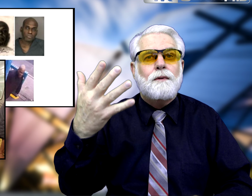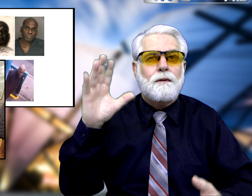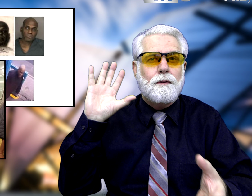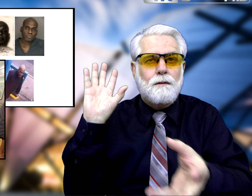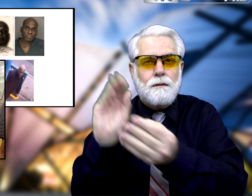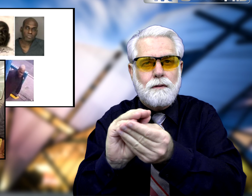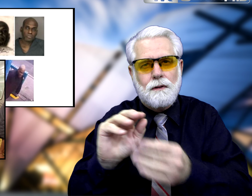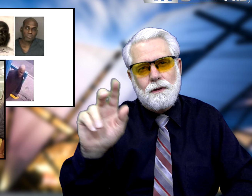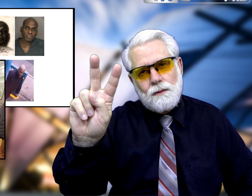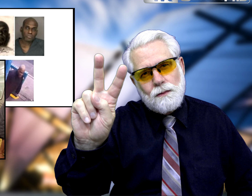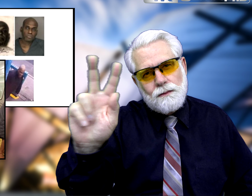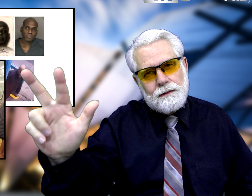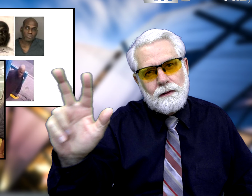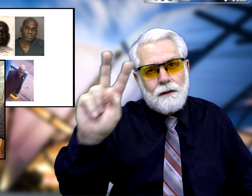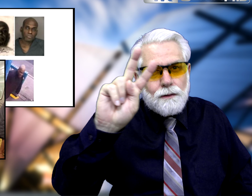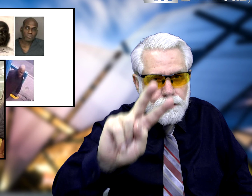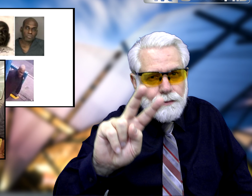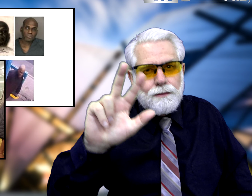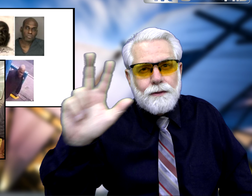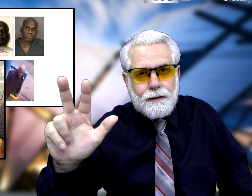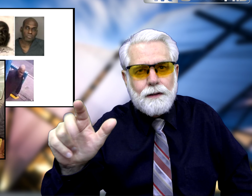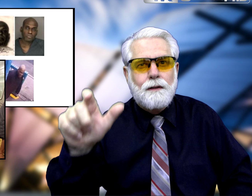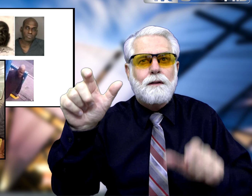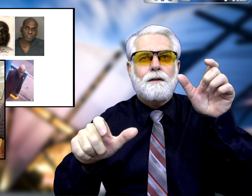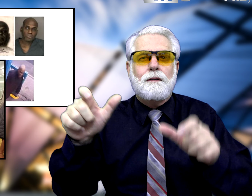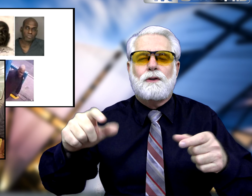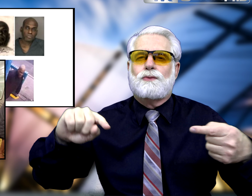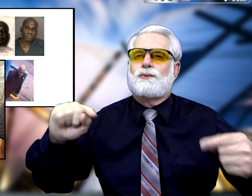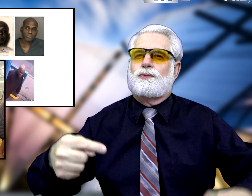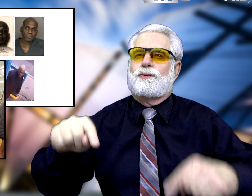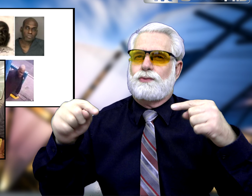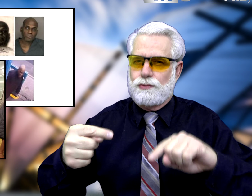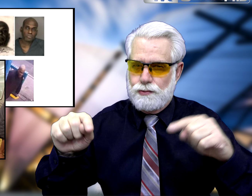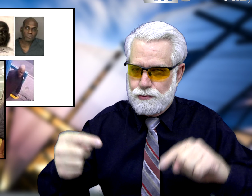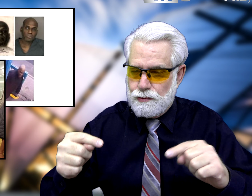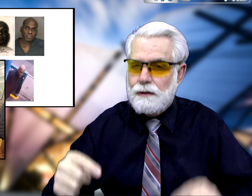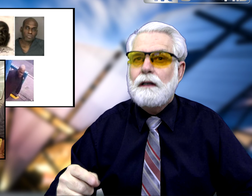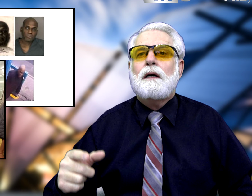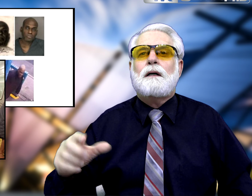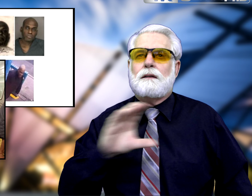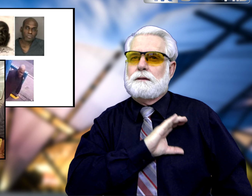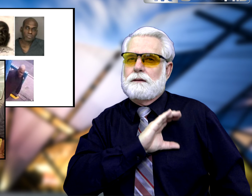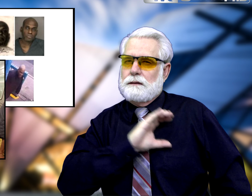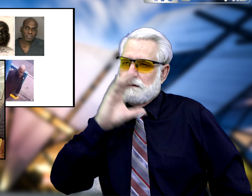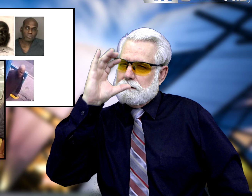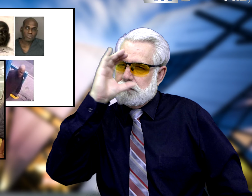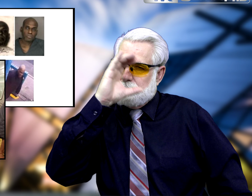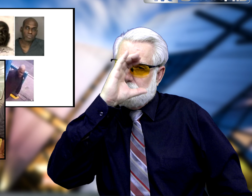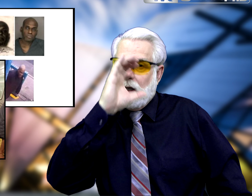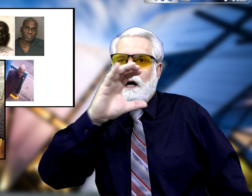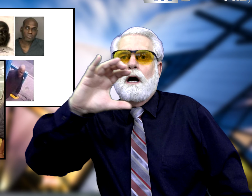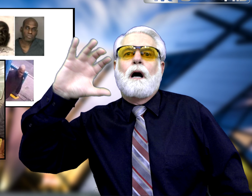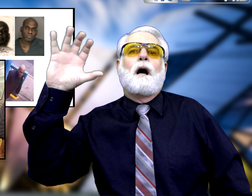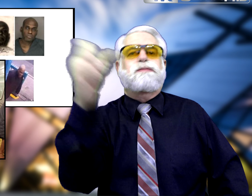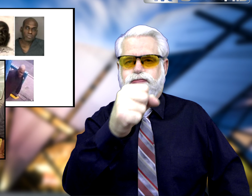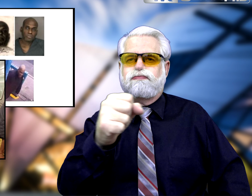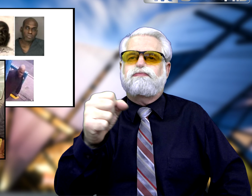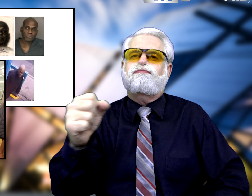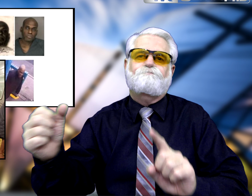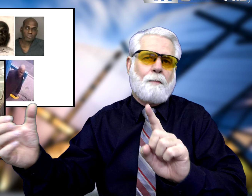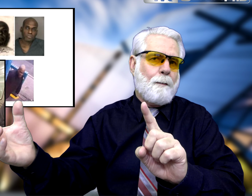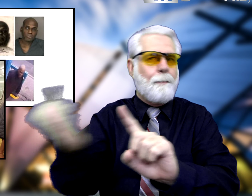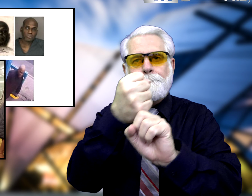Altogether 23 people were hurt. The cops searched for him and found him!